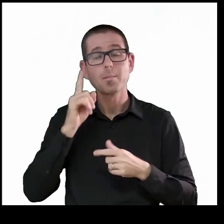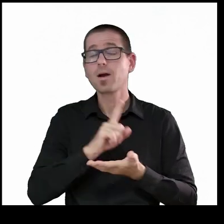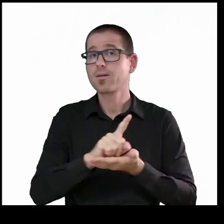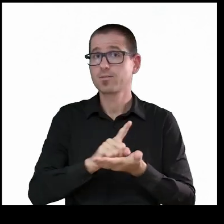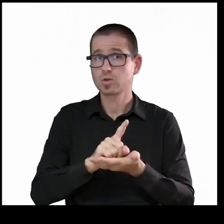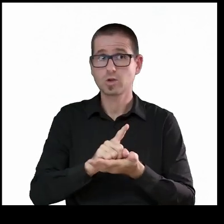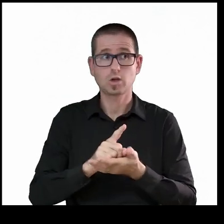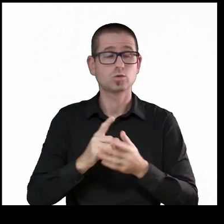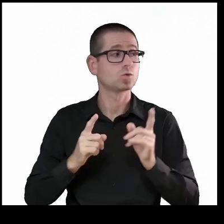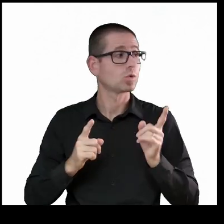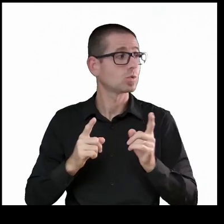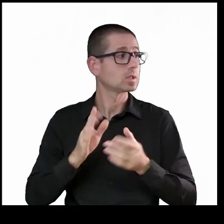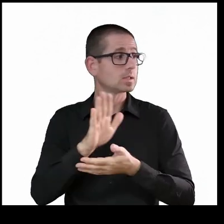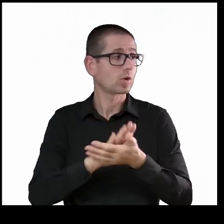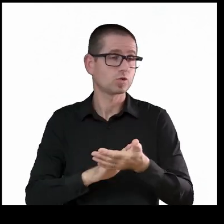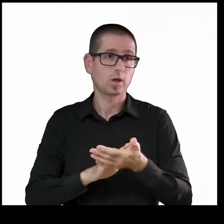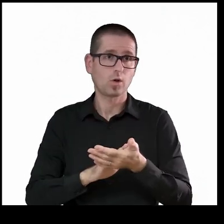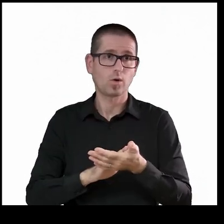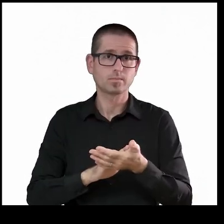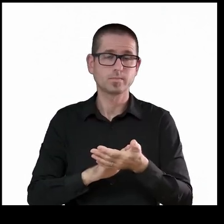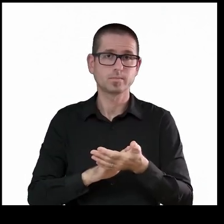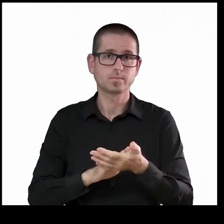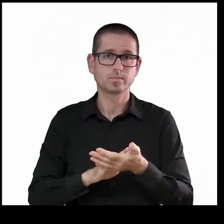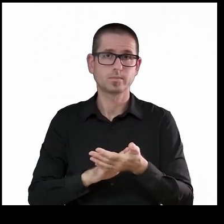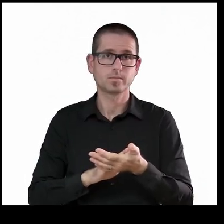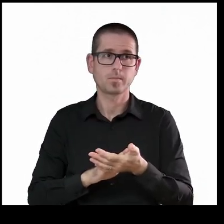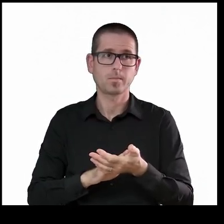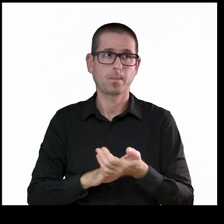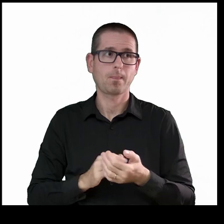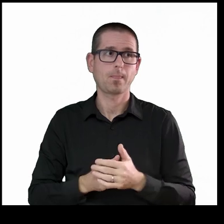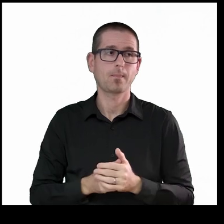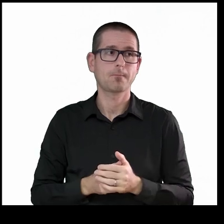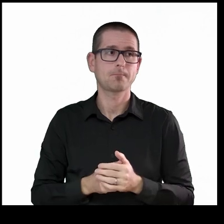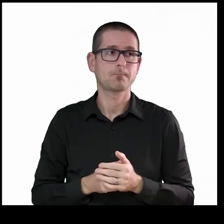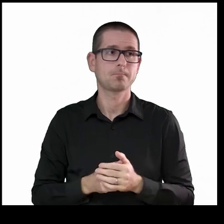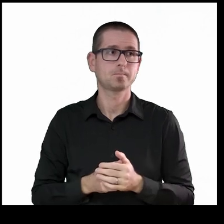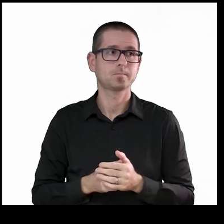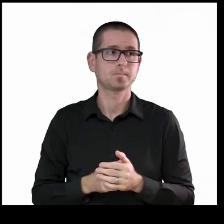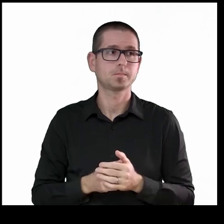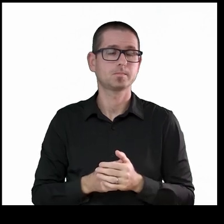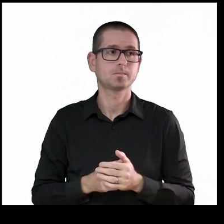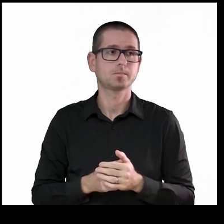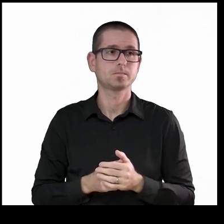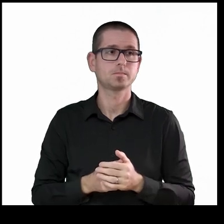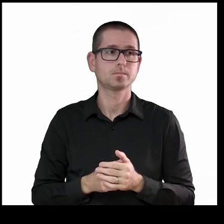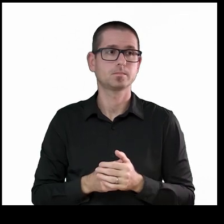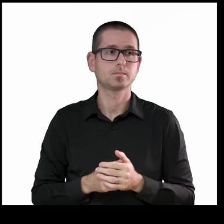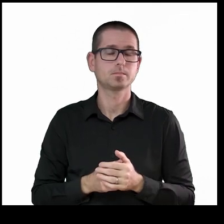this law begin to be